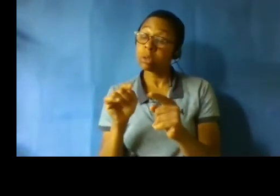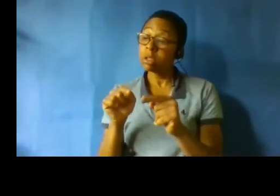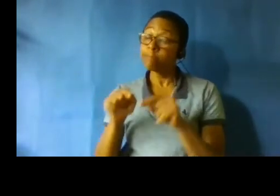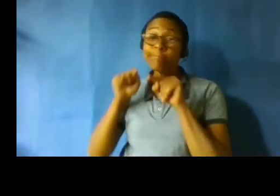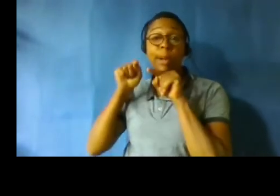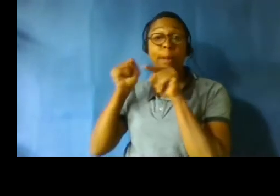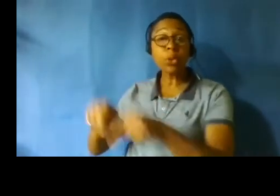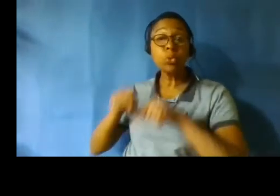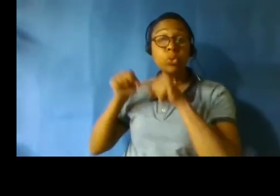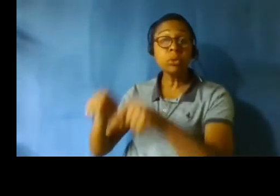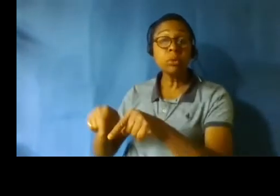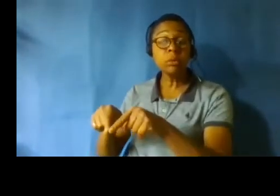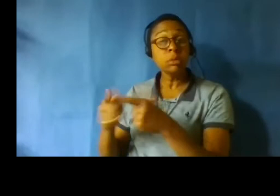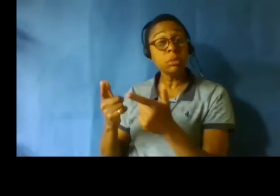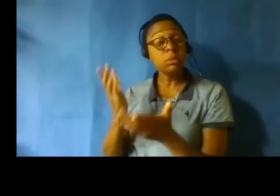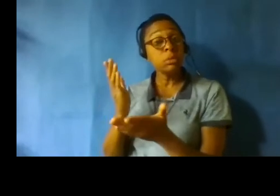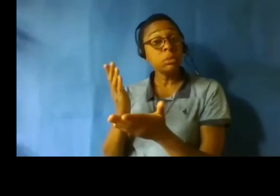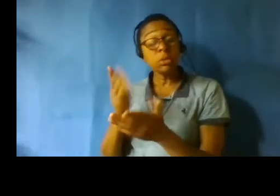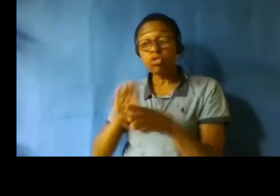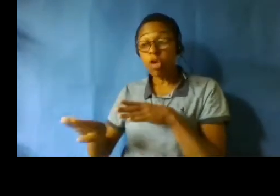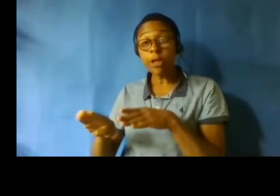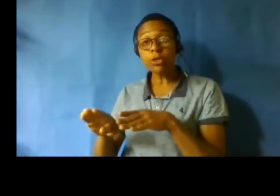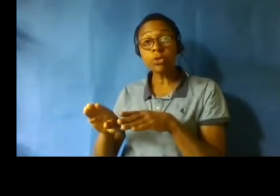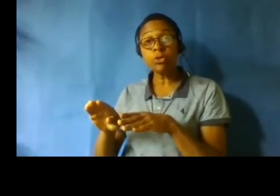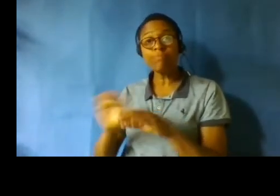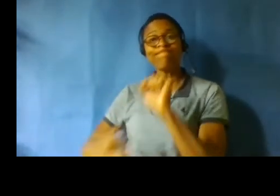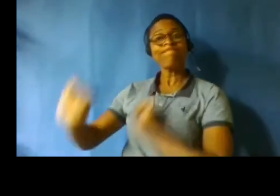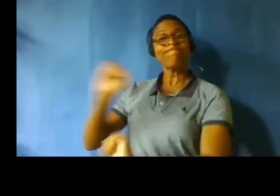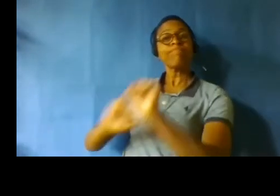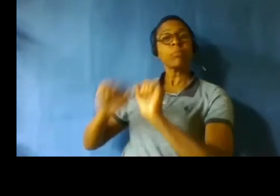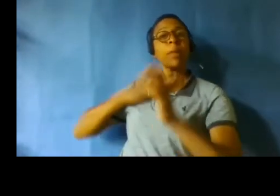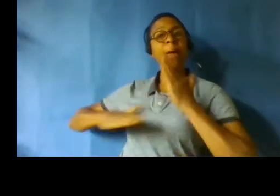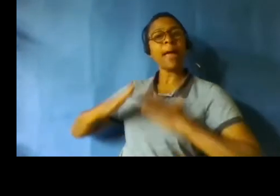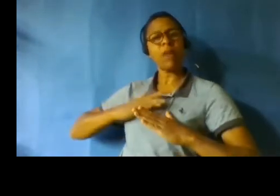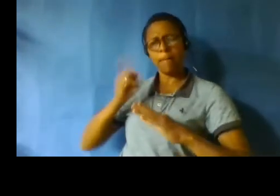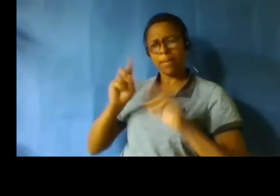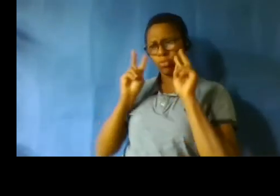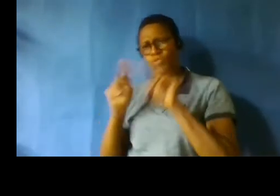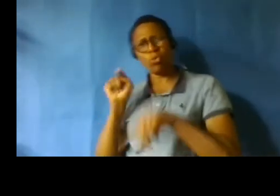behaviors which are classified as unruly or disruptive autism activists have